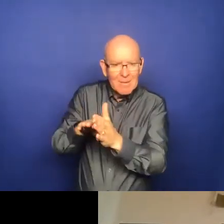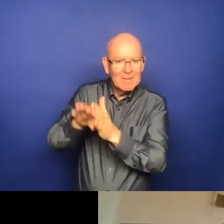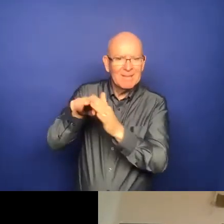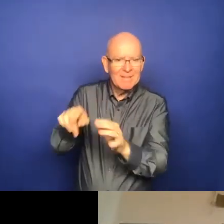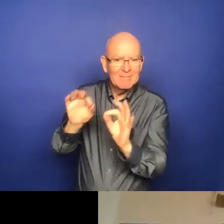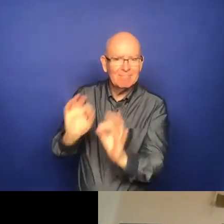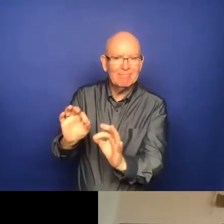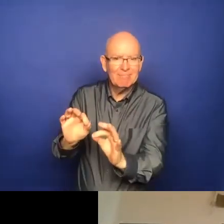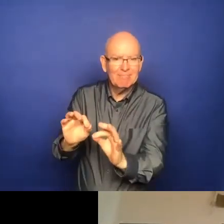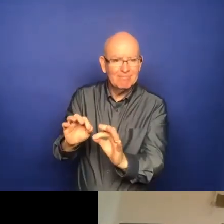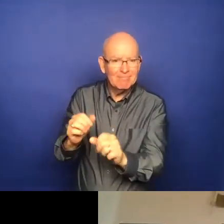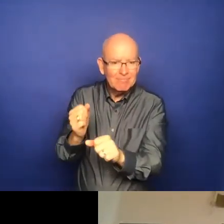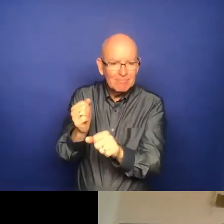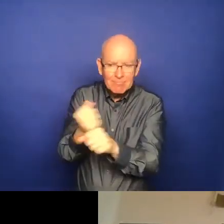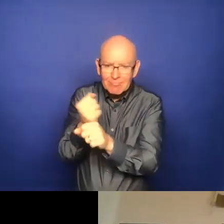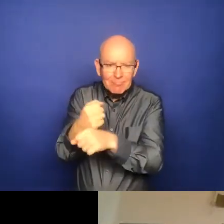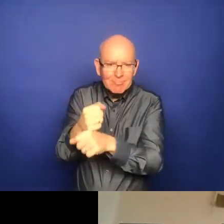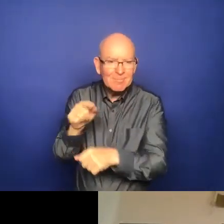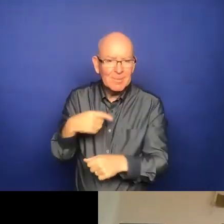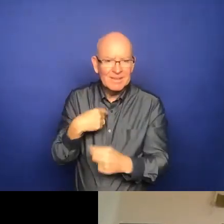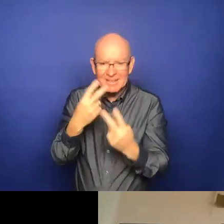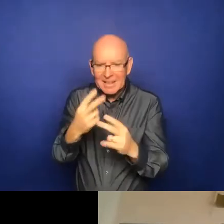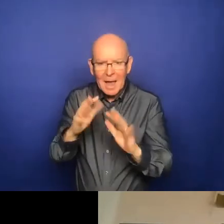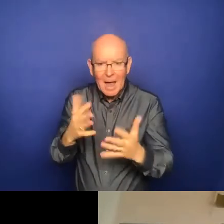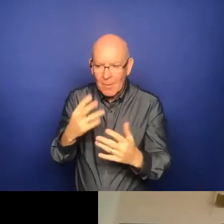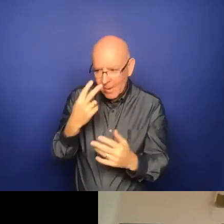from appropriately using the data. And I give a lot of credit to